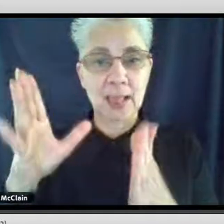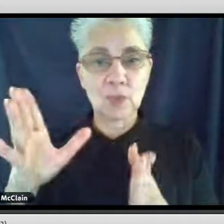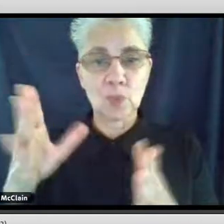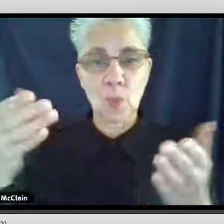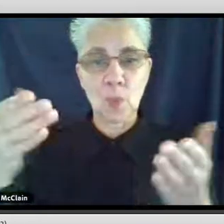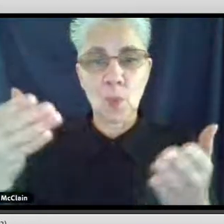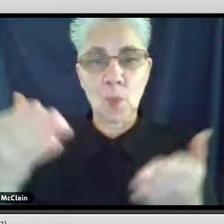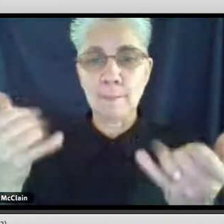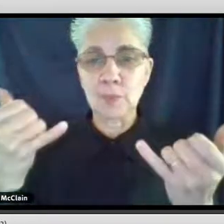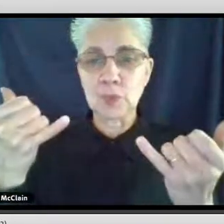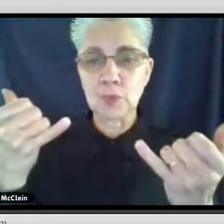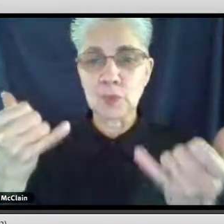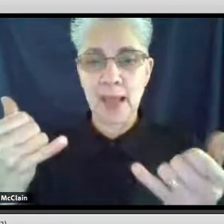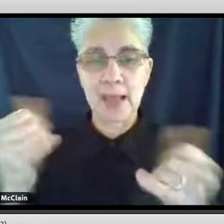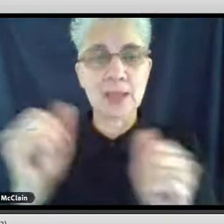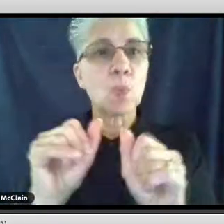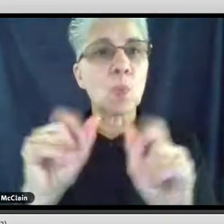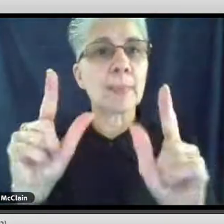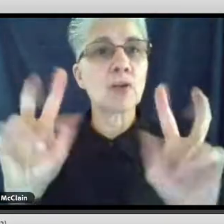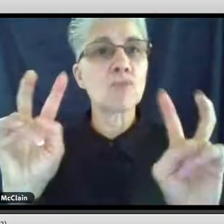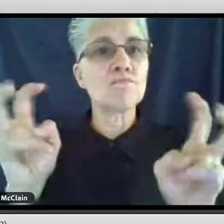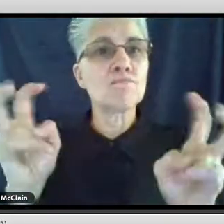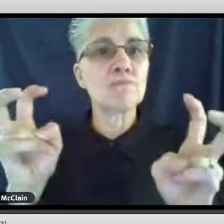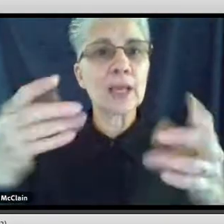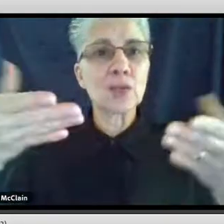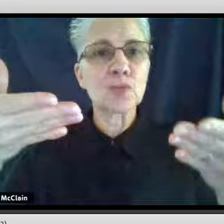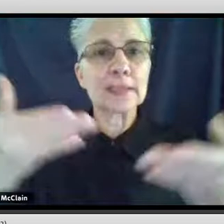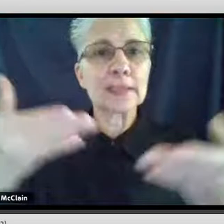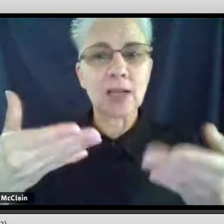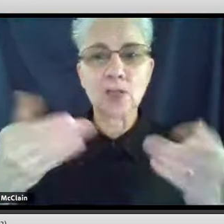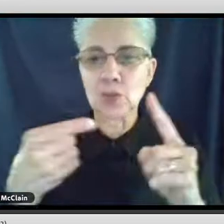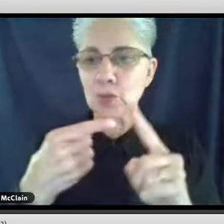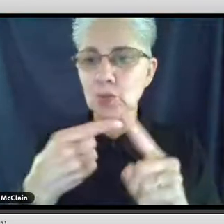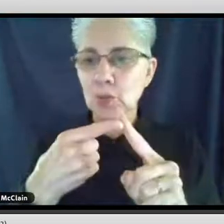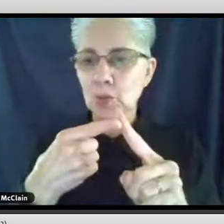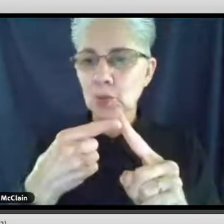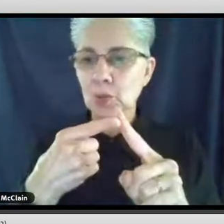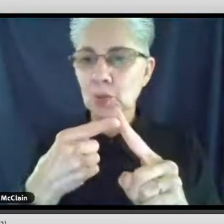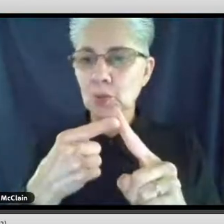and I would like to welcome you all to today's webinar, "Introduction to Usability Testing,"